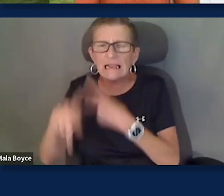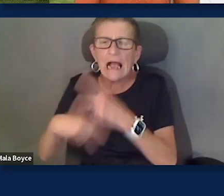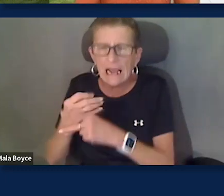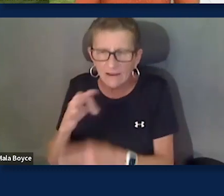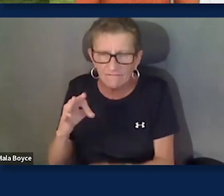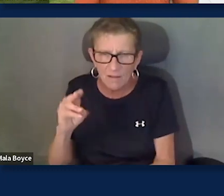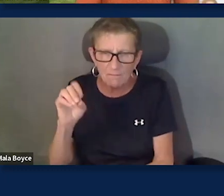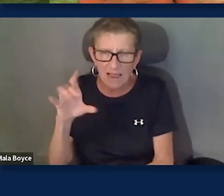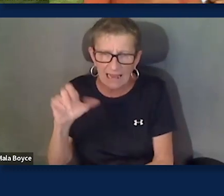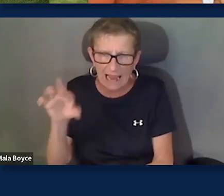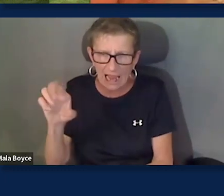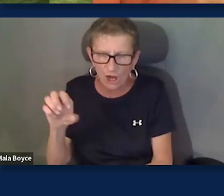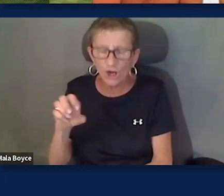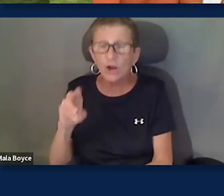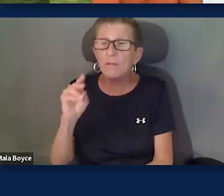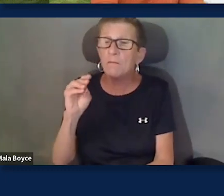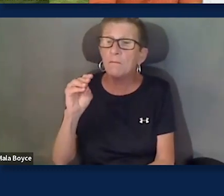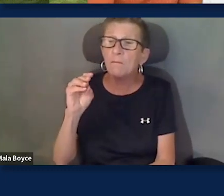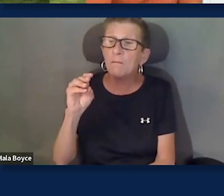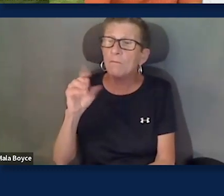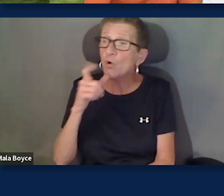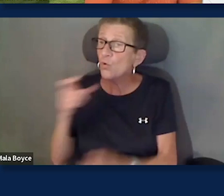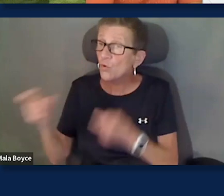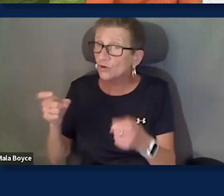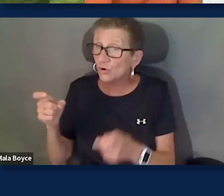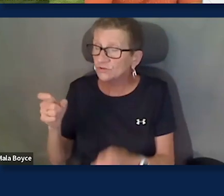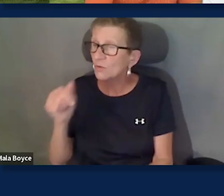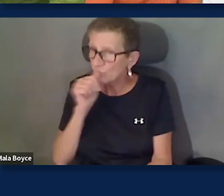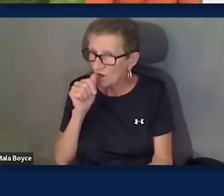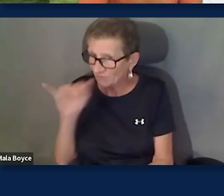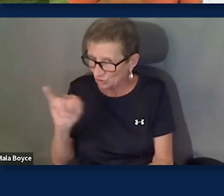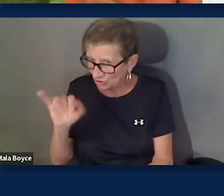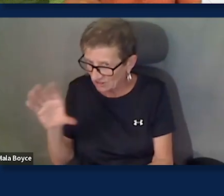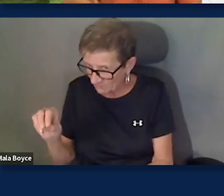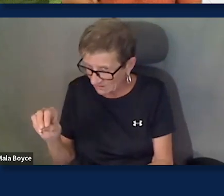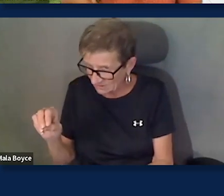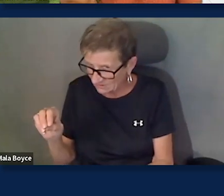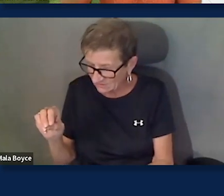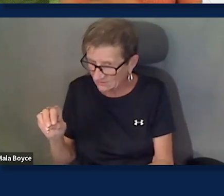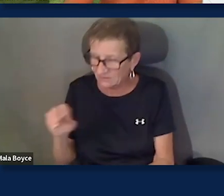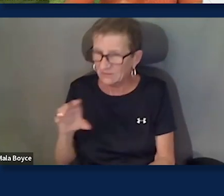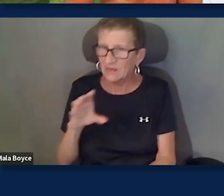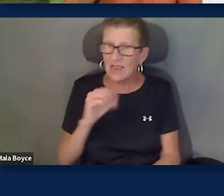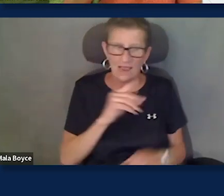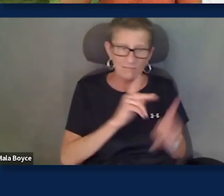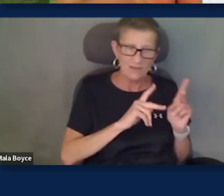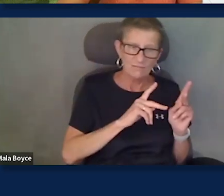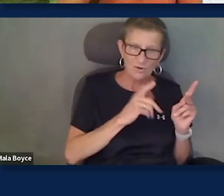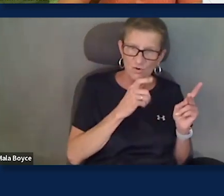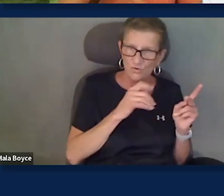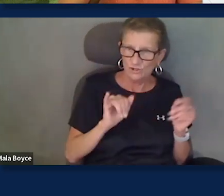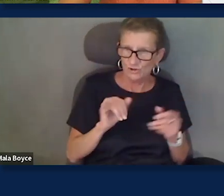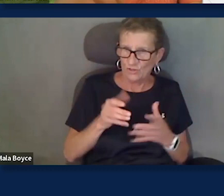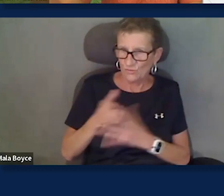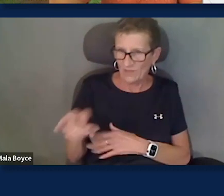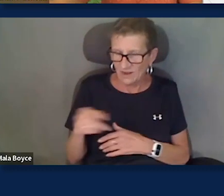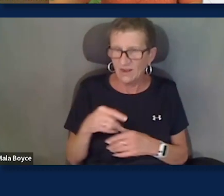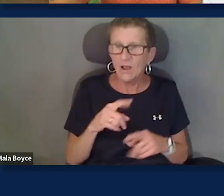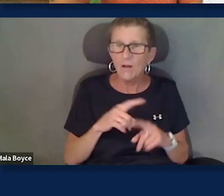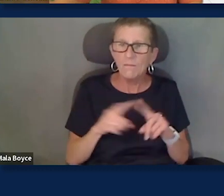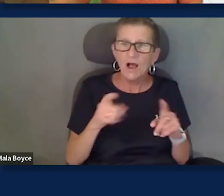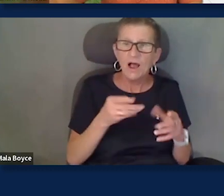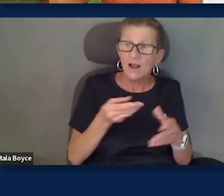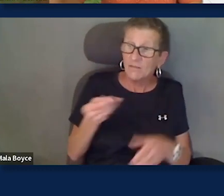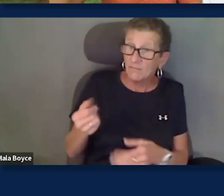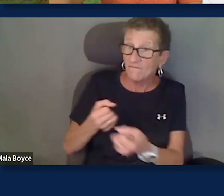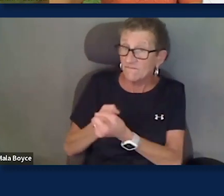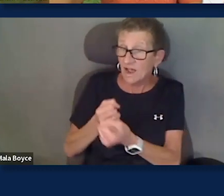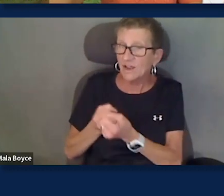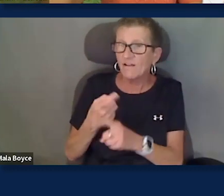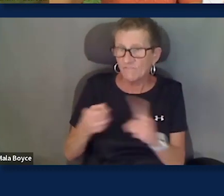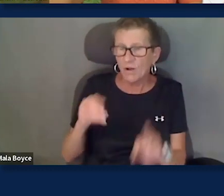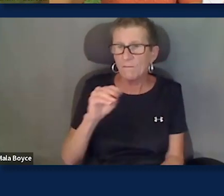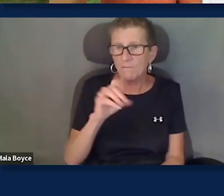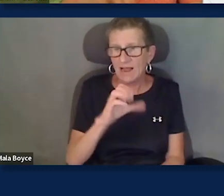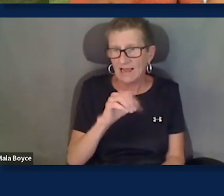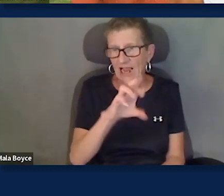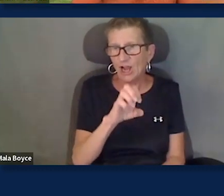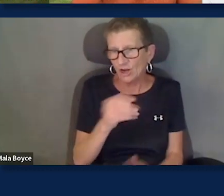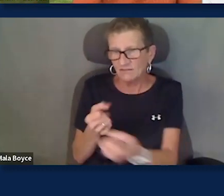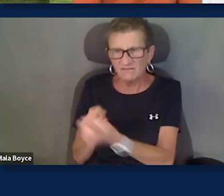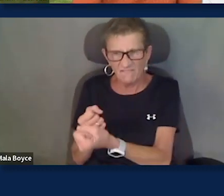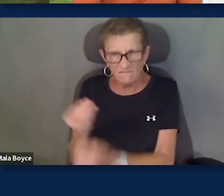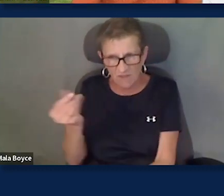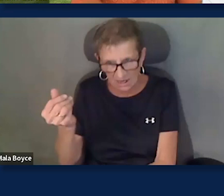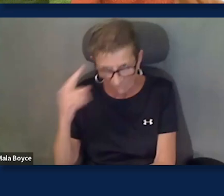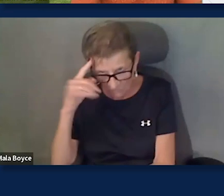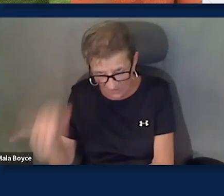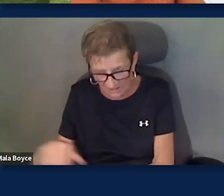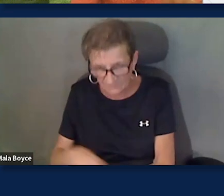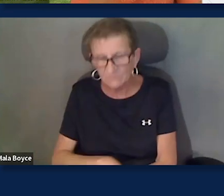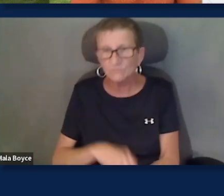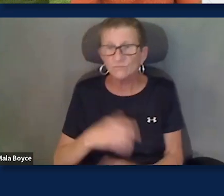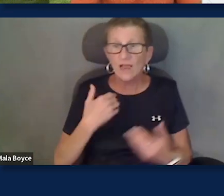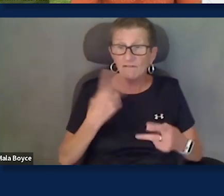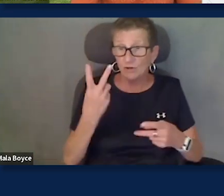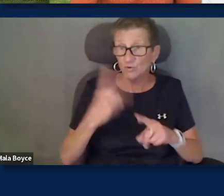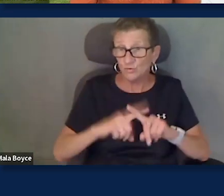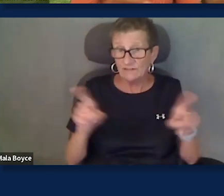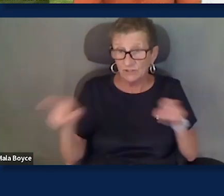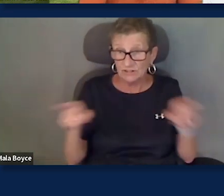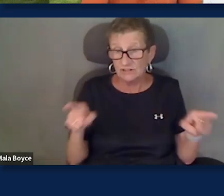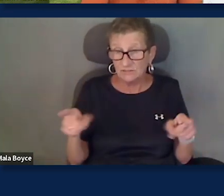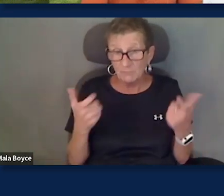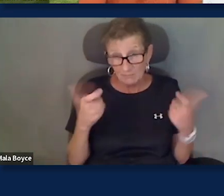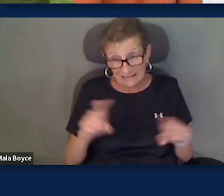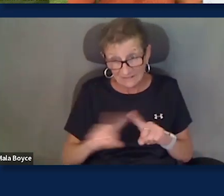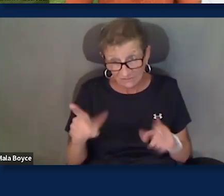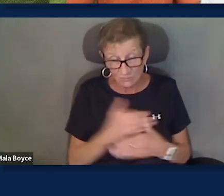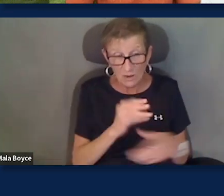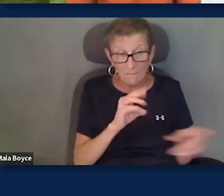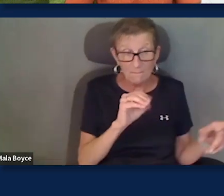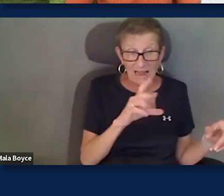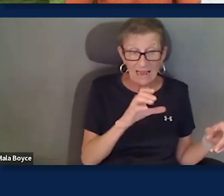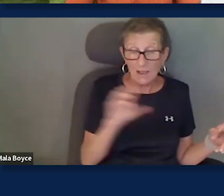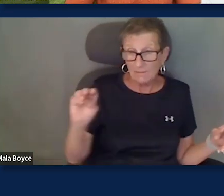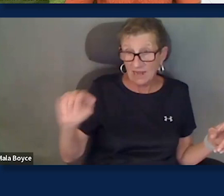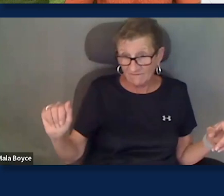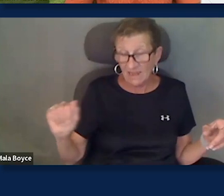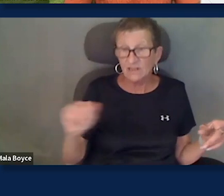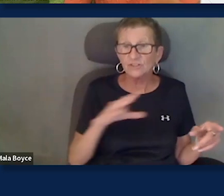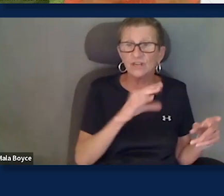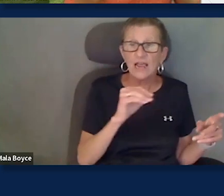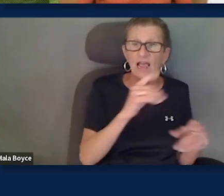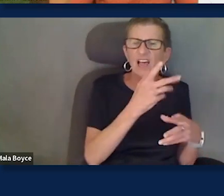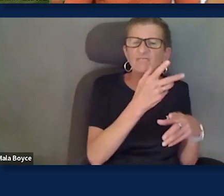It runs by private providers and insurers but is funded by public account, which is Medicare, CMS in general. And there are differences between the two. There are substantial differences between Medicare Advantage and traditional Medicare.